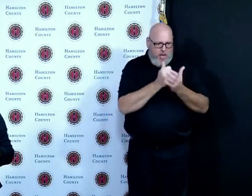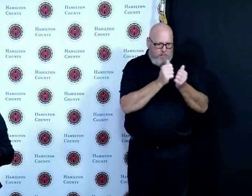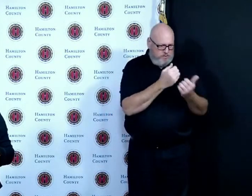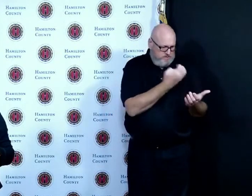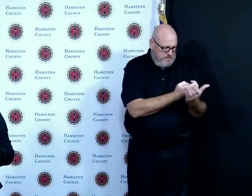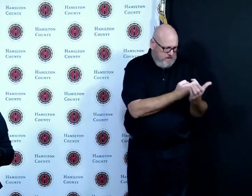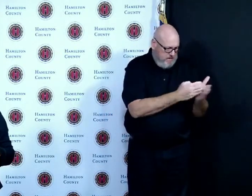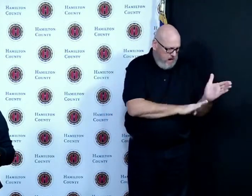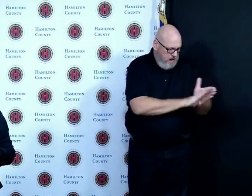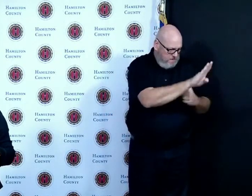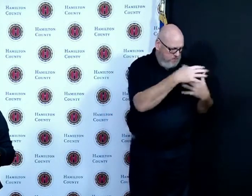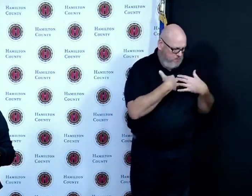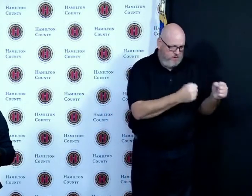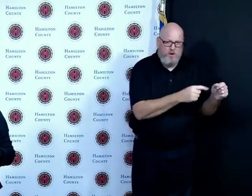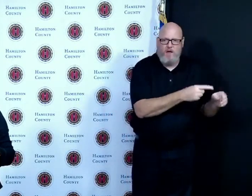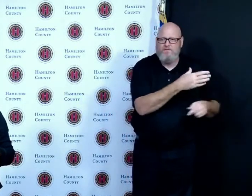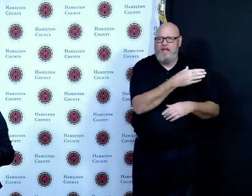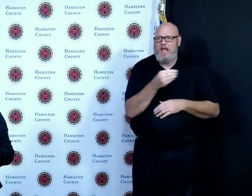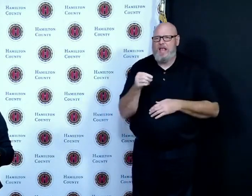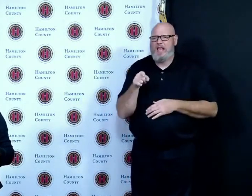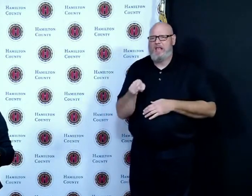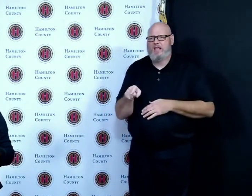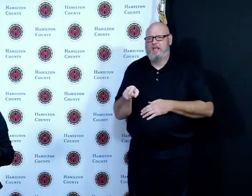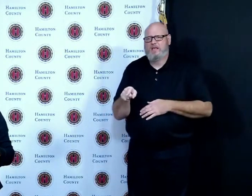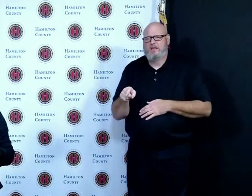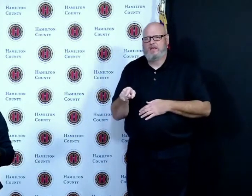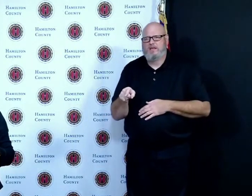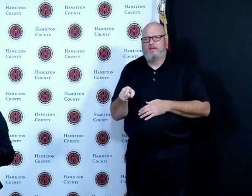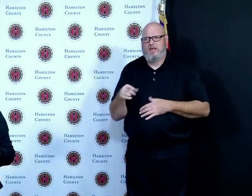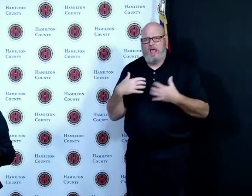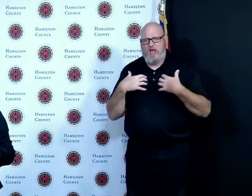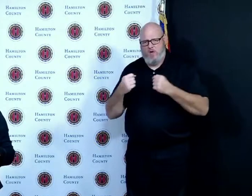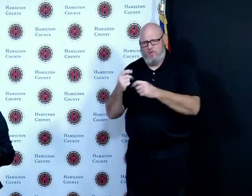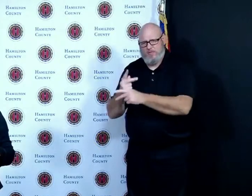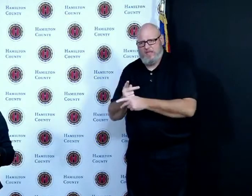can do so safely from home maybe set up a zoom chat so you can have some friends I hear you